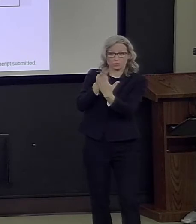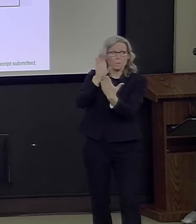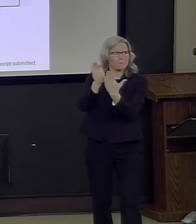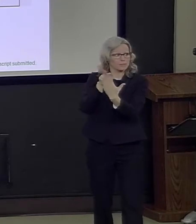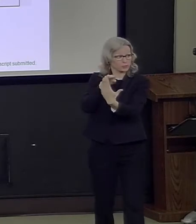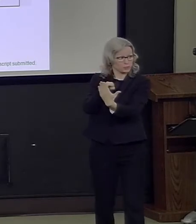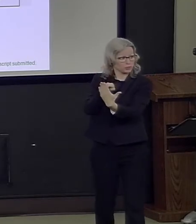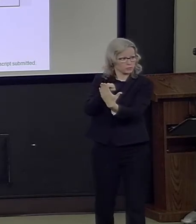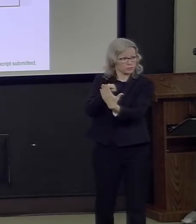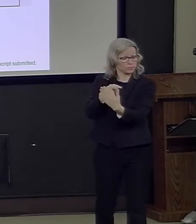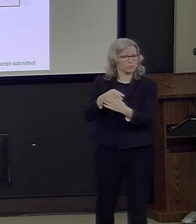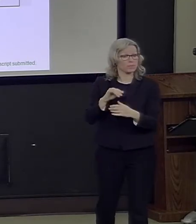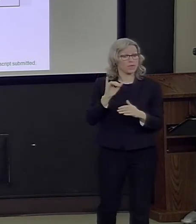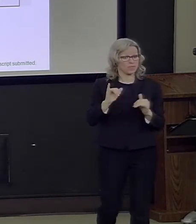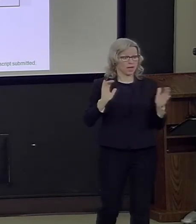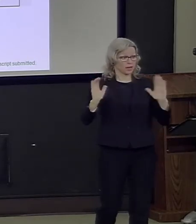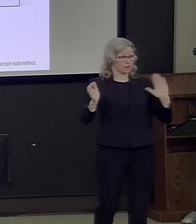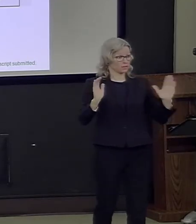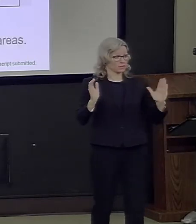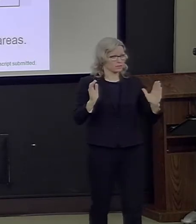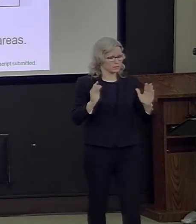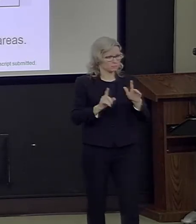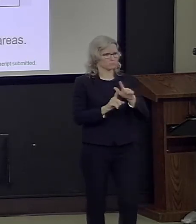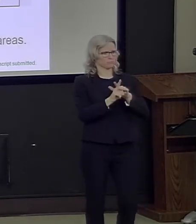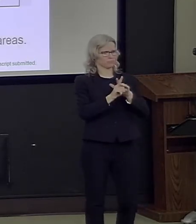and revealing for us the language system.